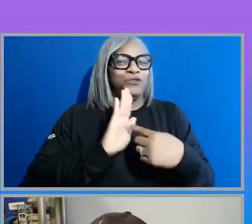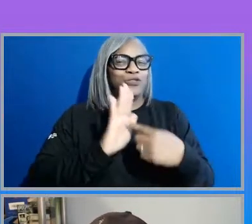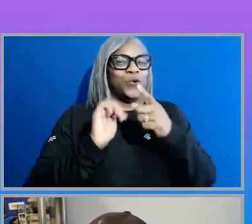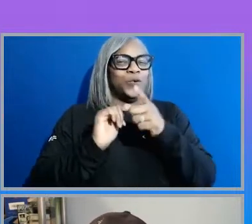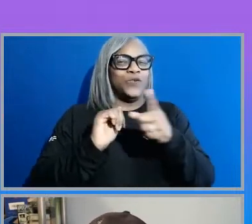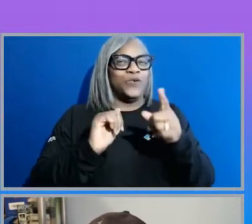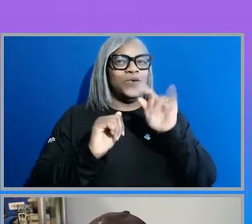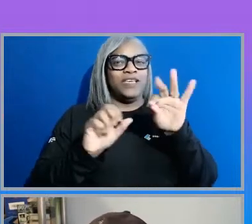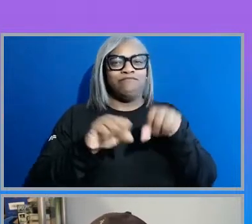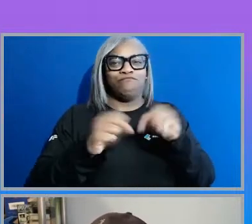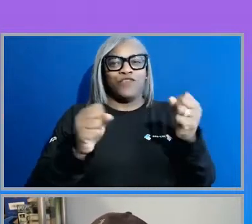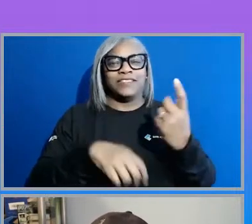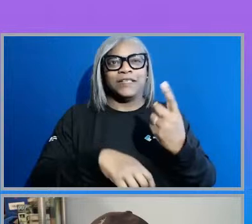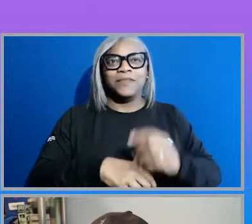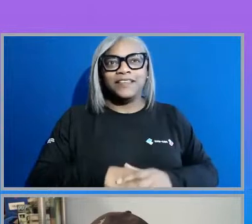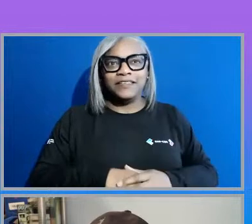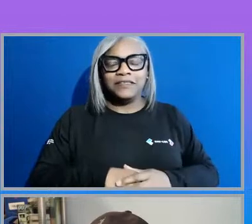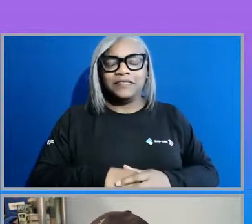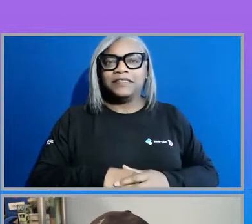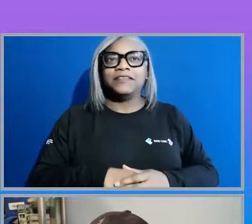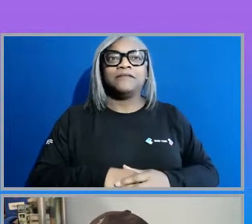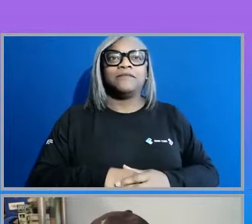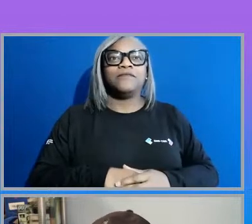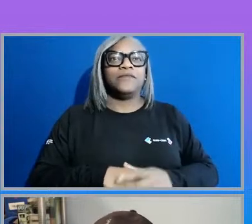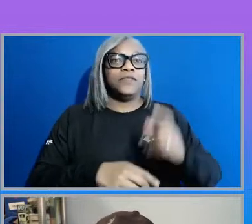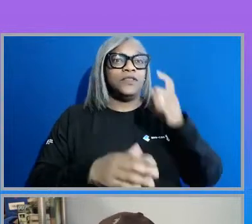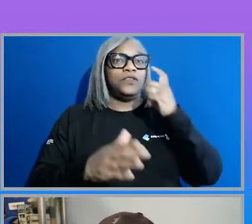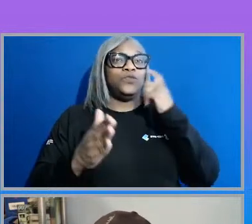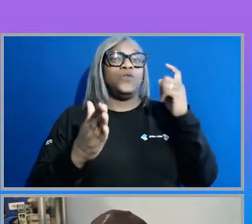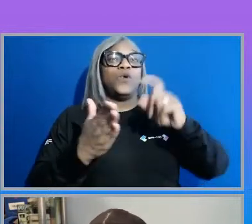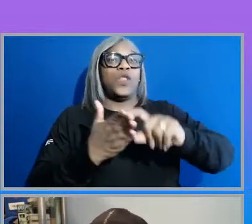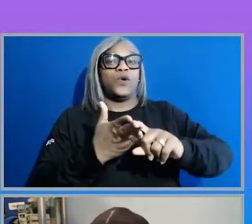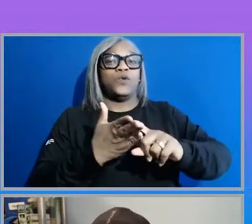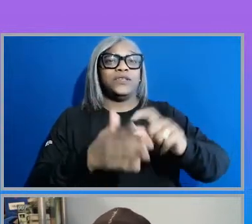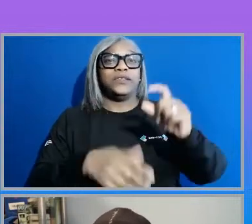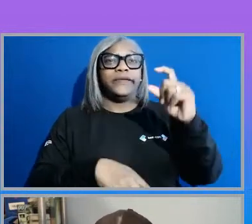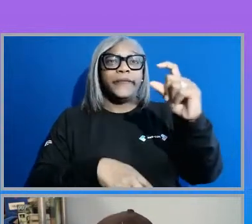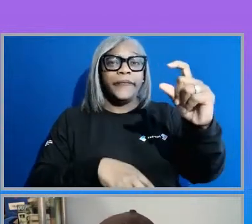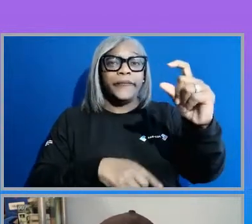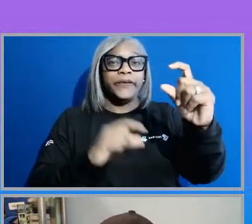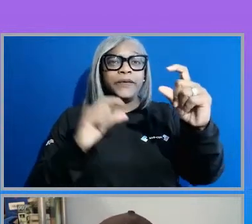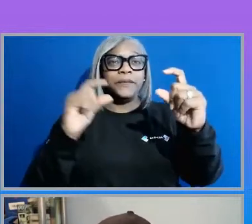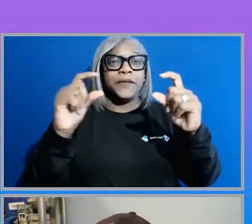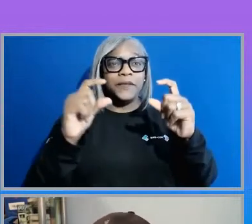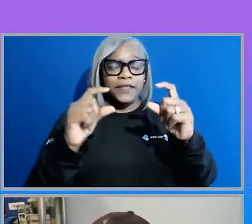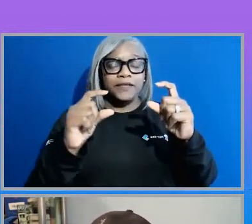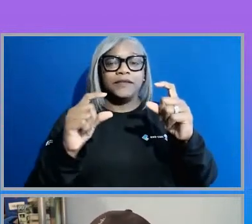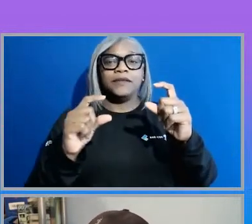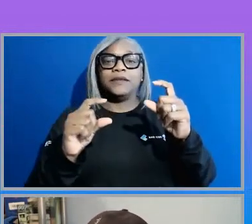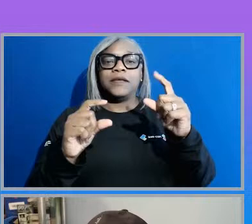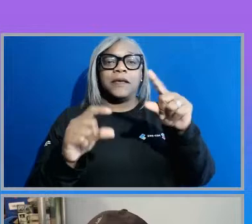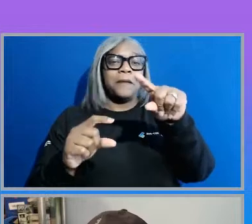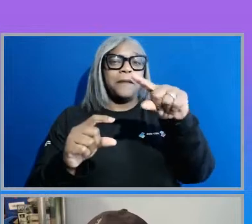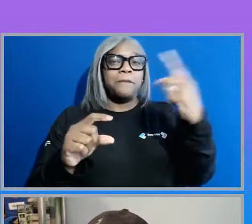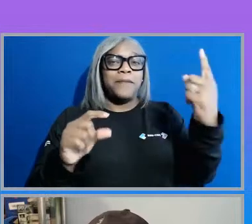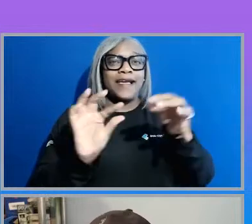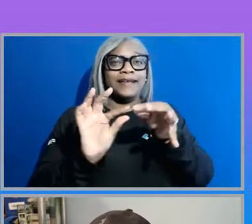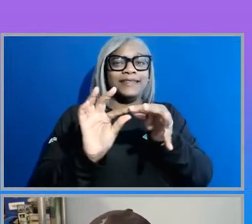sake of the demo. I would never do this usually. So we've got these Halloween buttons, black text on an orange background.